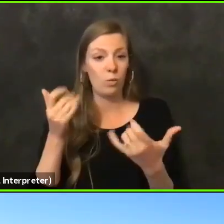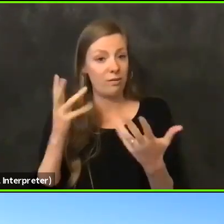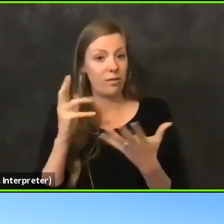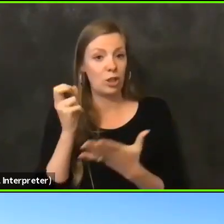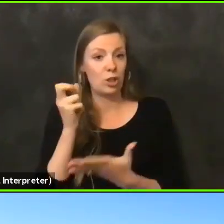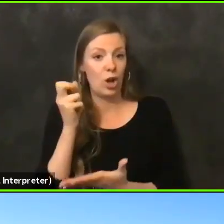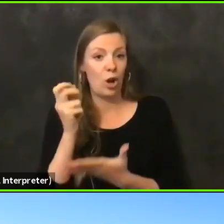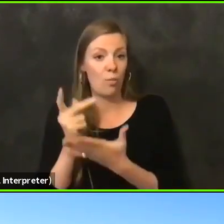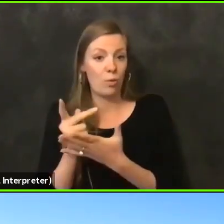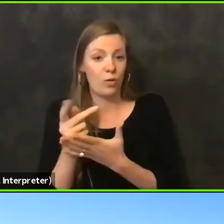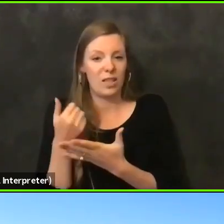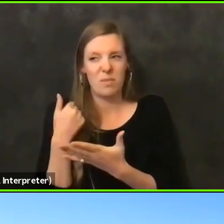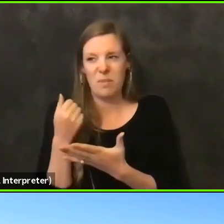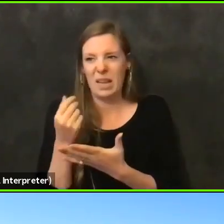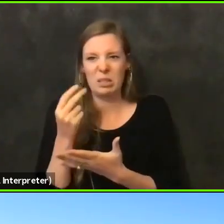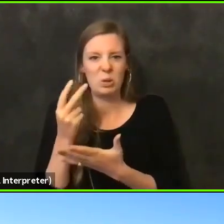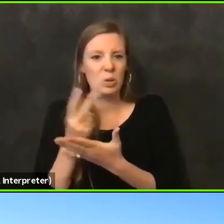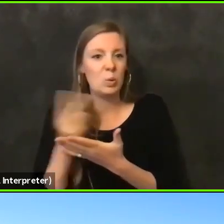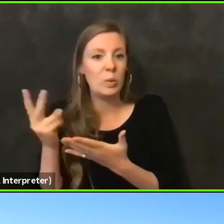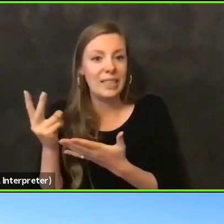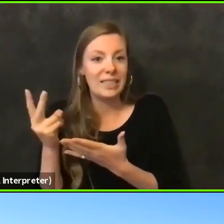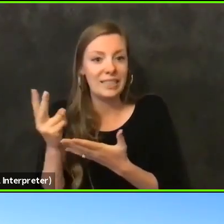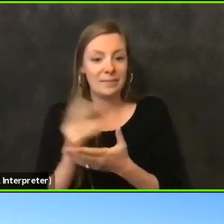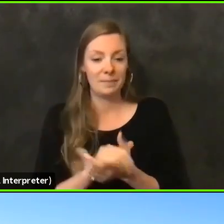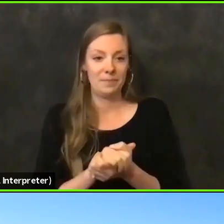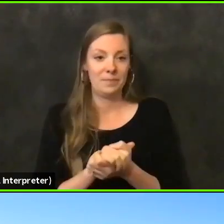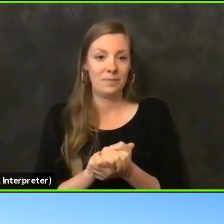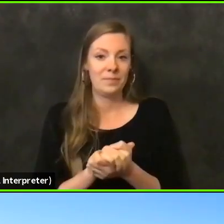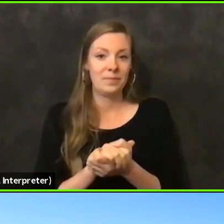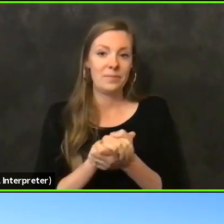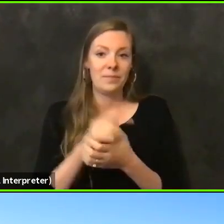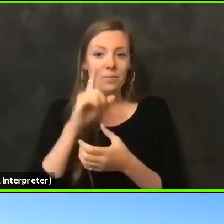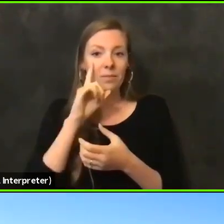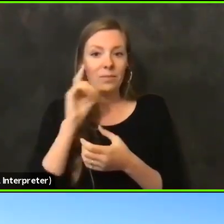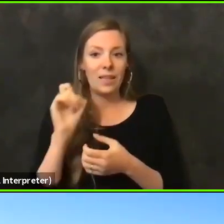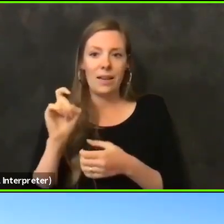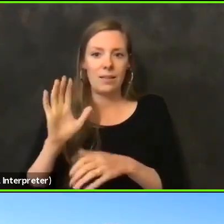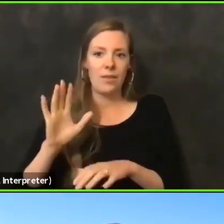in the last couple of weeks due to their stellar reopening,